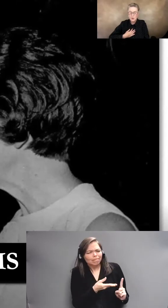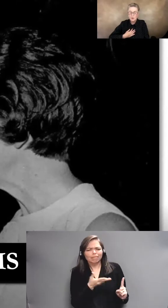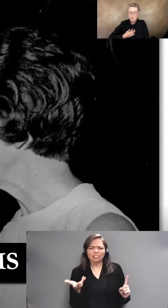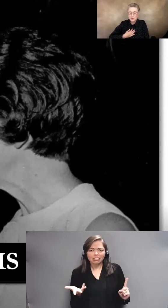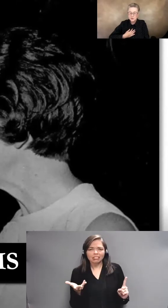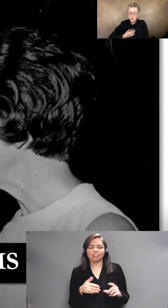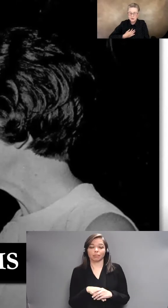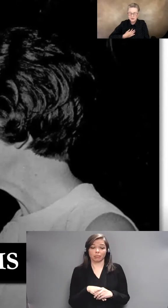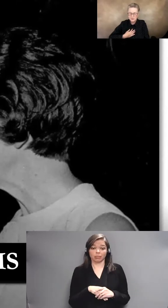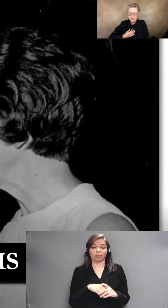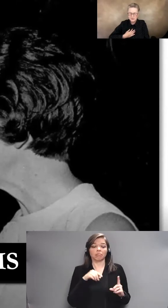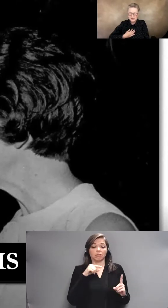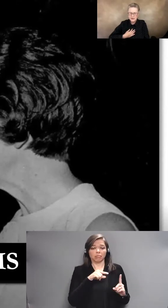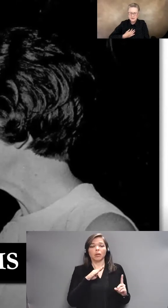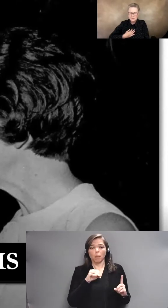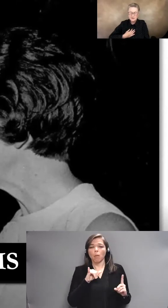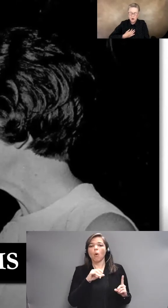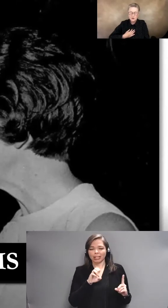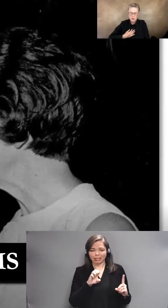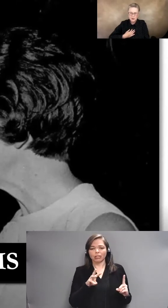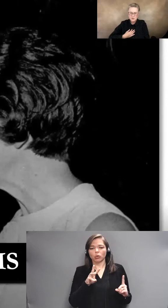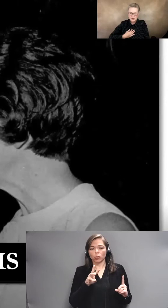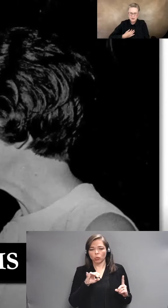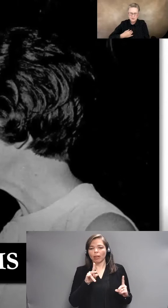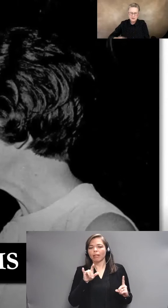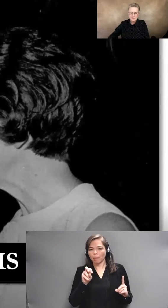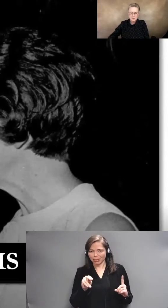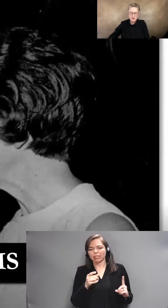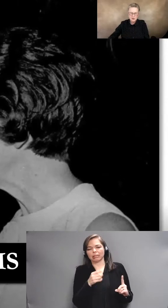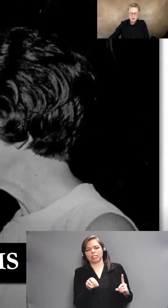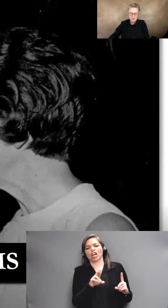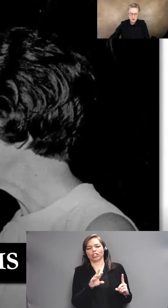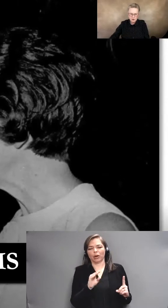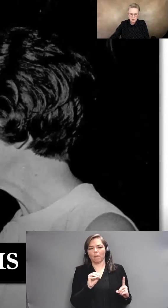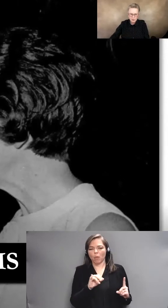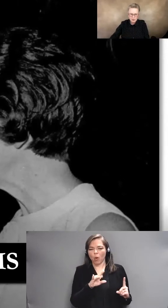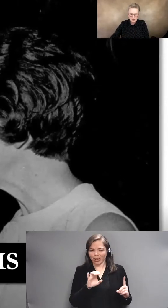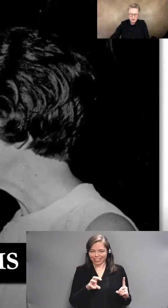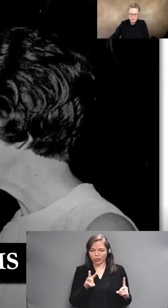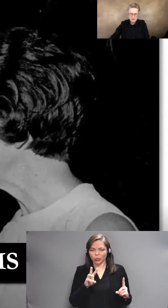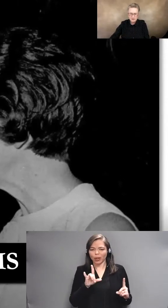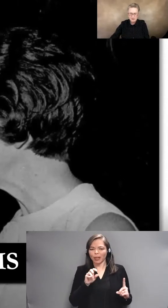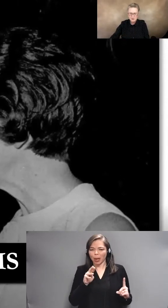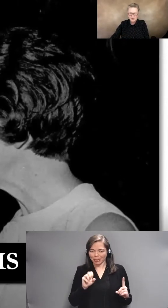well Dr. Boyce Williams, this is a picture of Dr. Boyce Williams and this is a picture